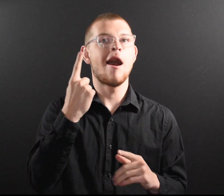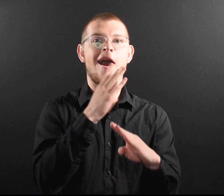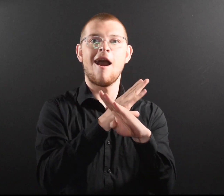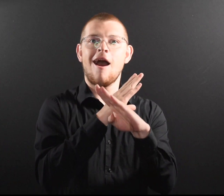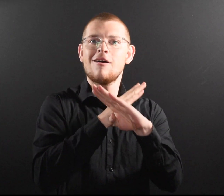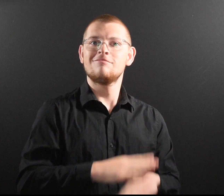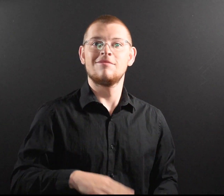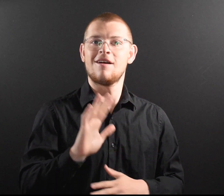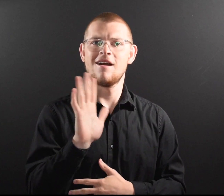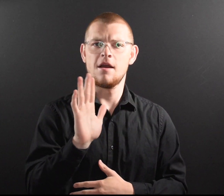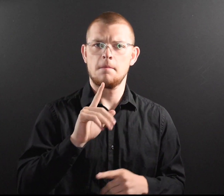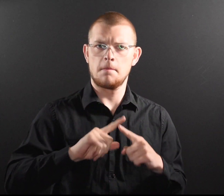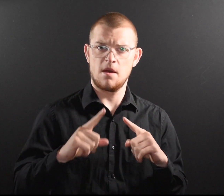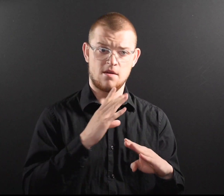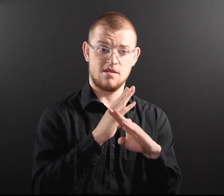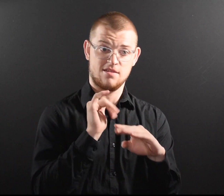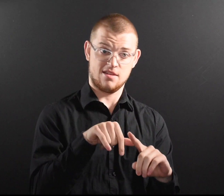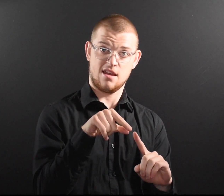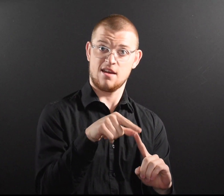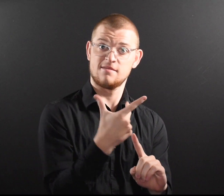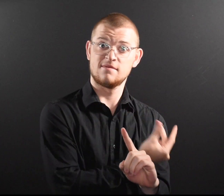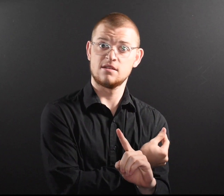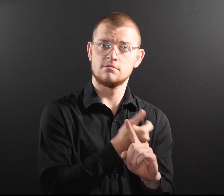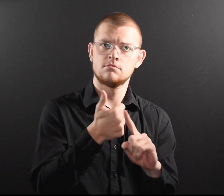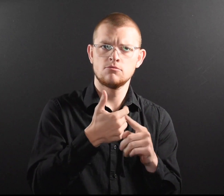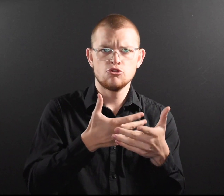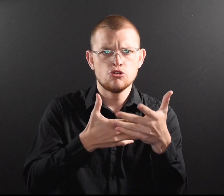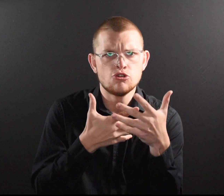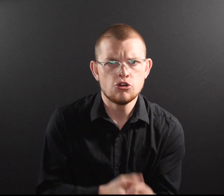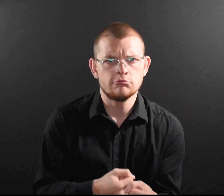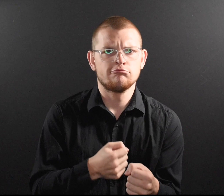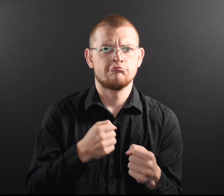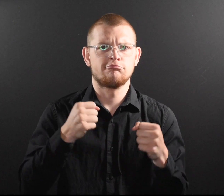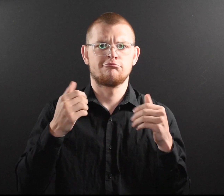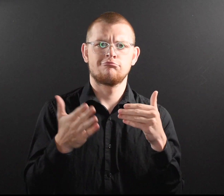only remove barriers but offer vaccines in a trusted and convenient location.”